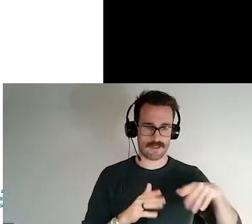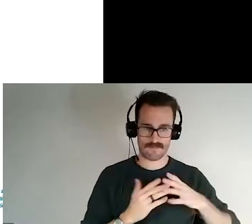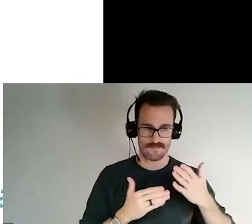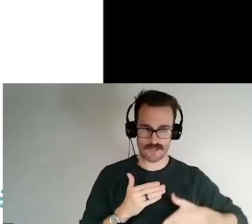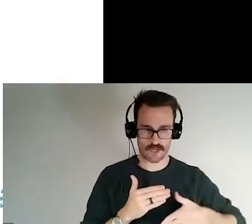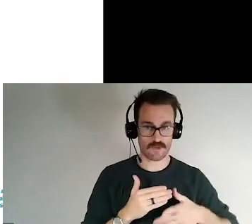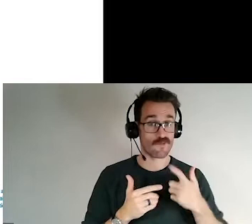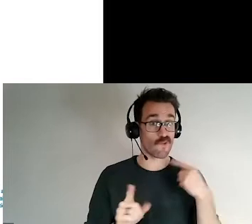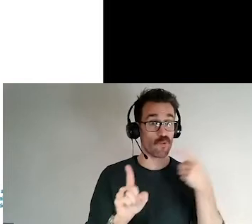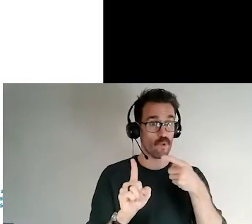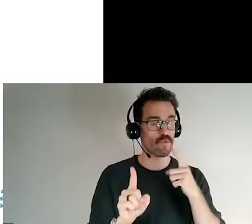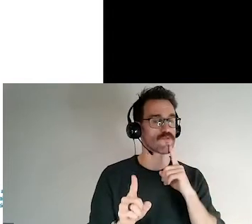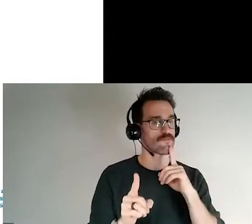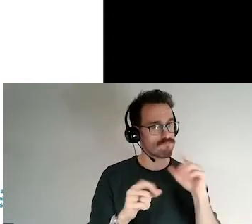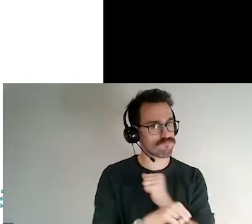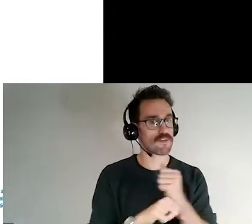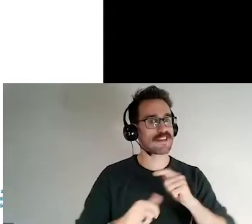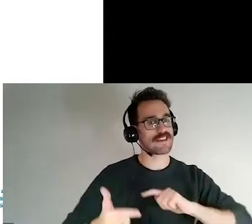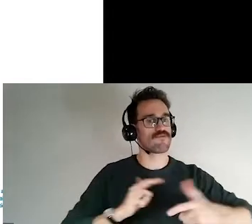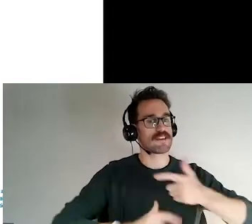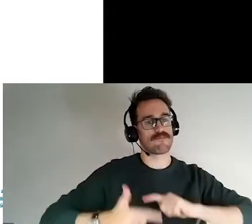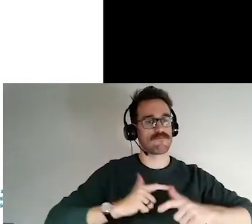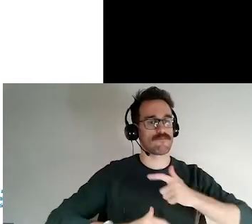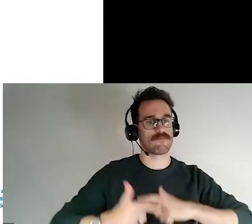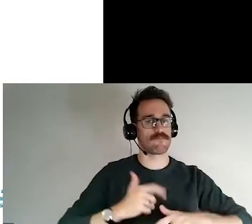and one of the ways that we want to do this we've really called a lot of literature here